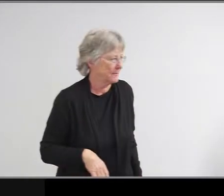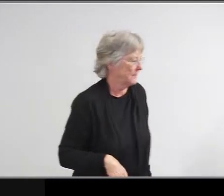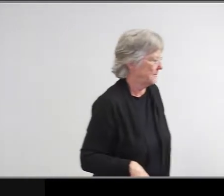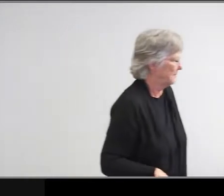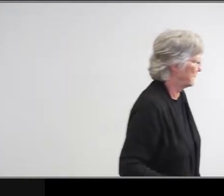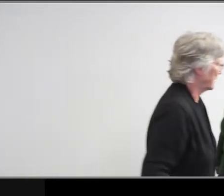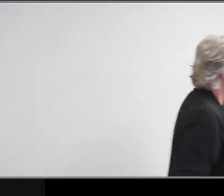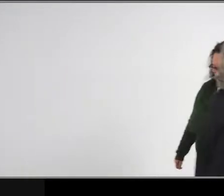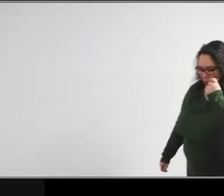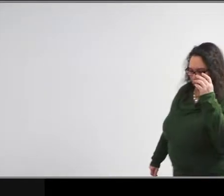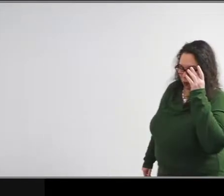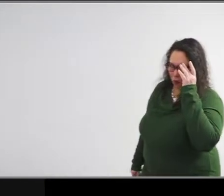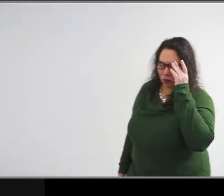Leaving beyond the library.